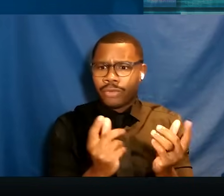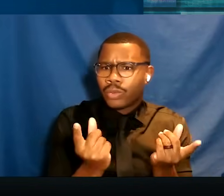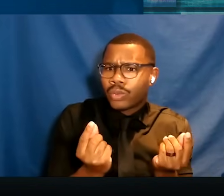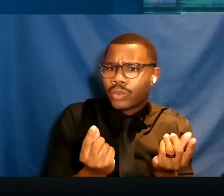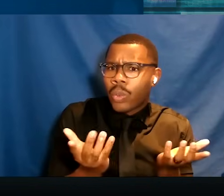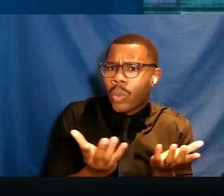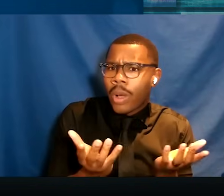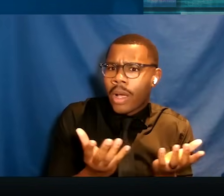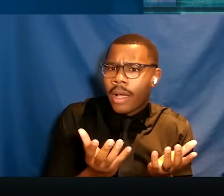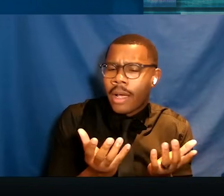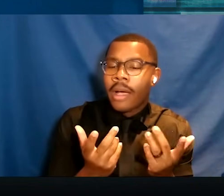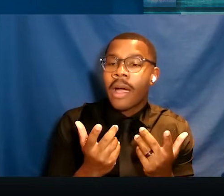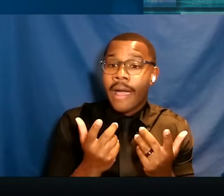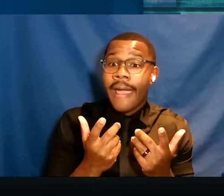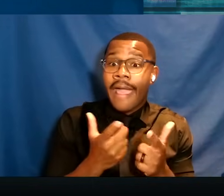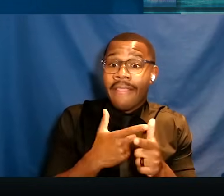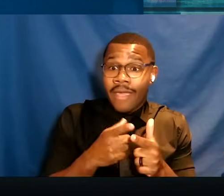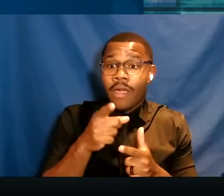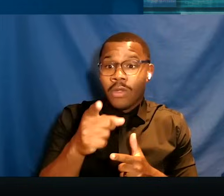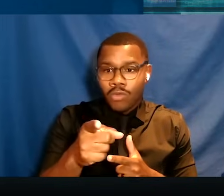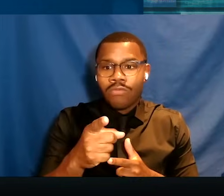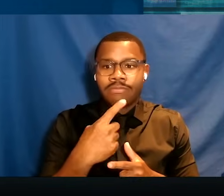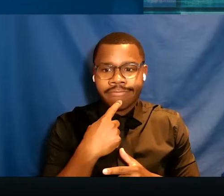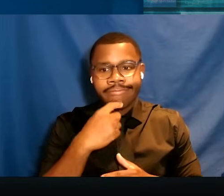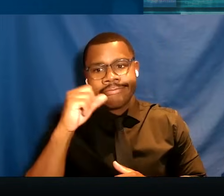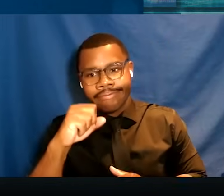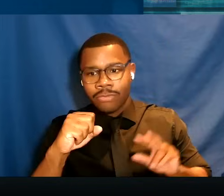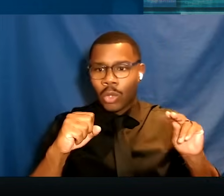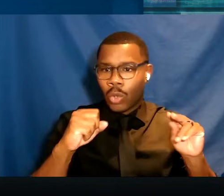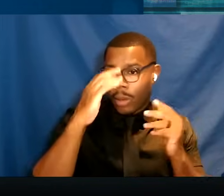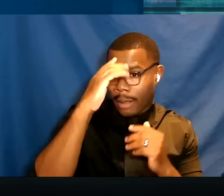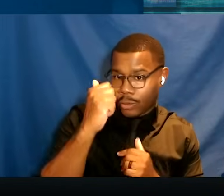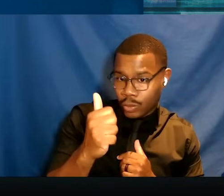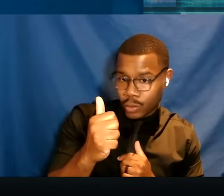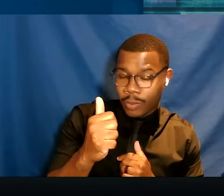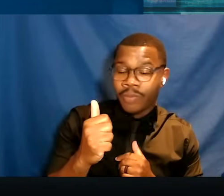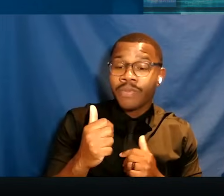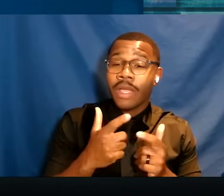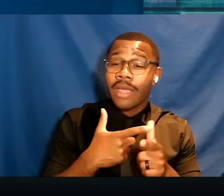and with one minor exception, that consent is limited to the picture that you're on.